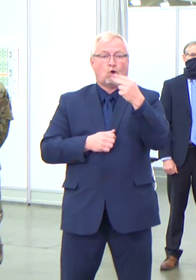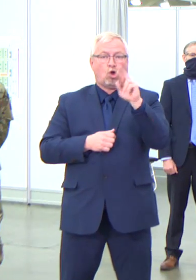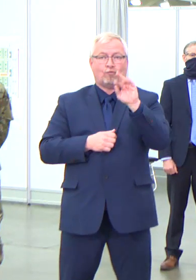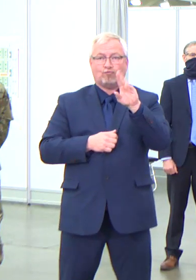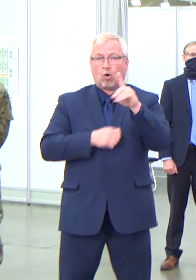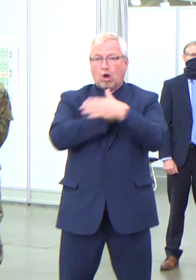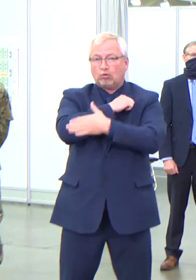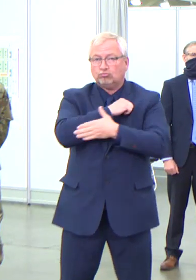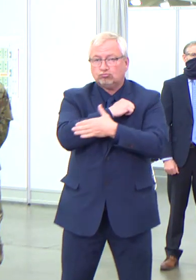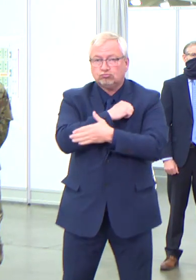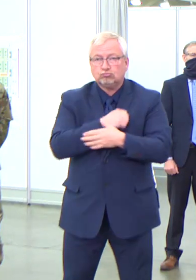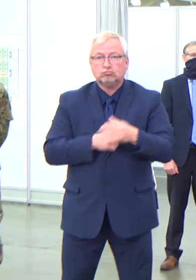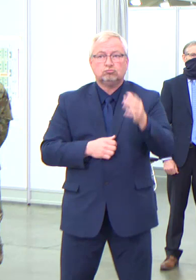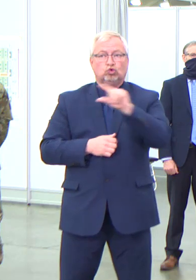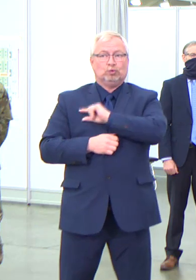Anne Arundel, Howard, Frederick, Harford,